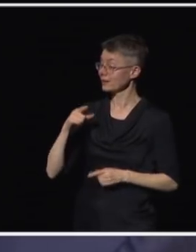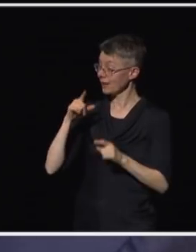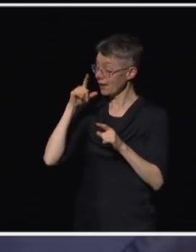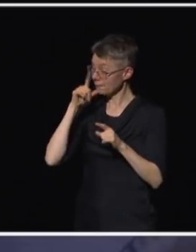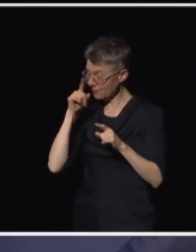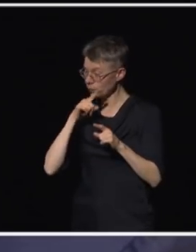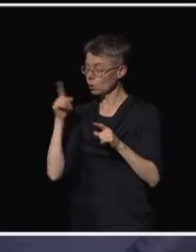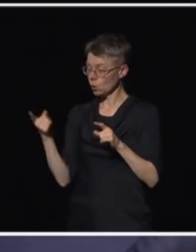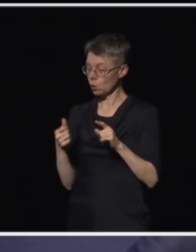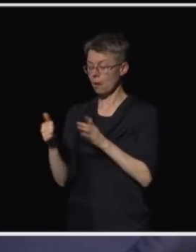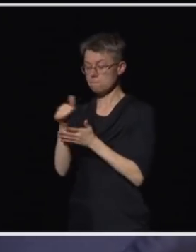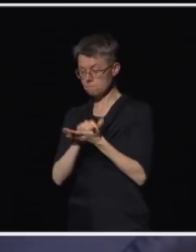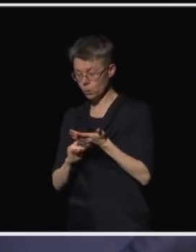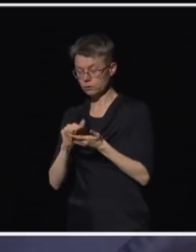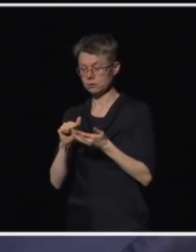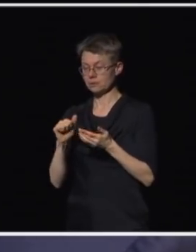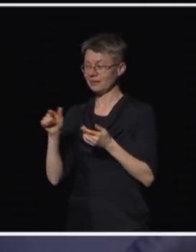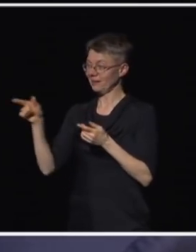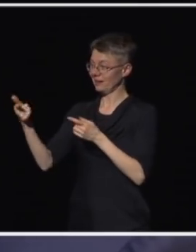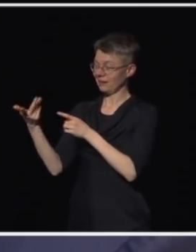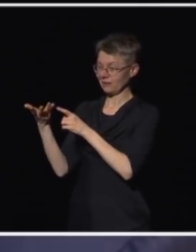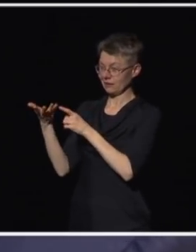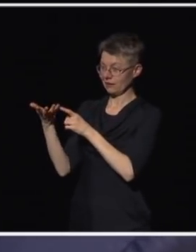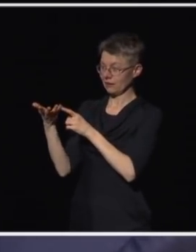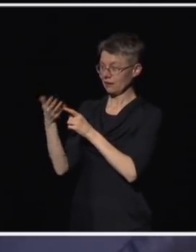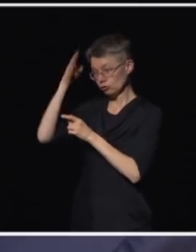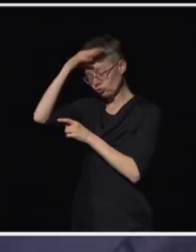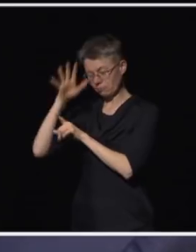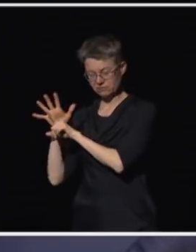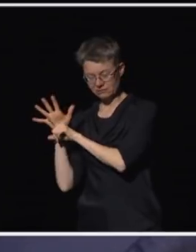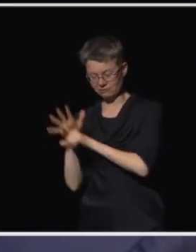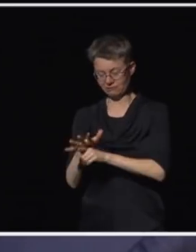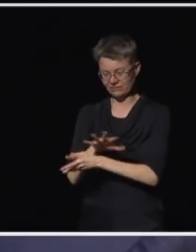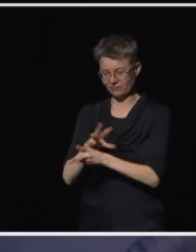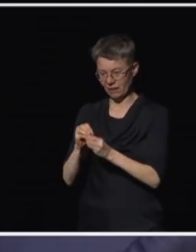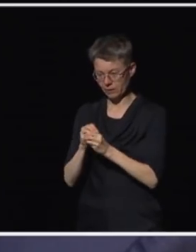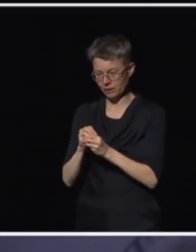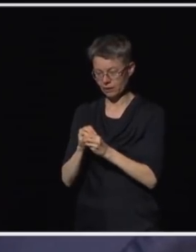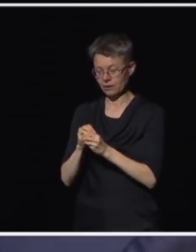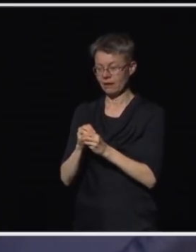deep trauma of the southside that he comes from and that black people have endured.